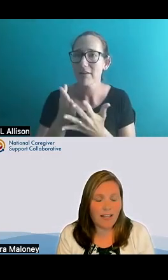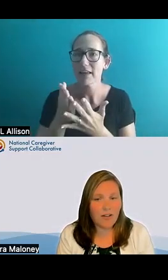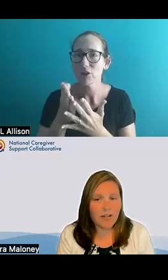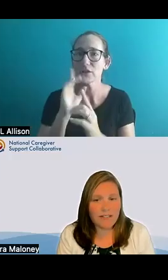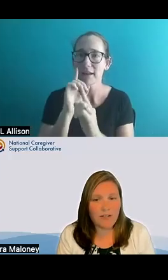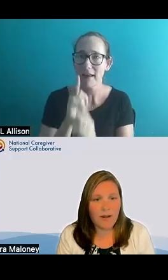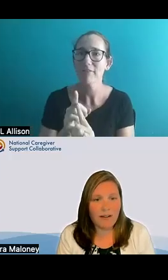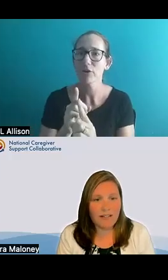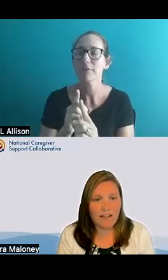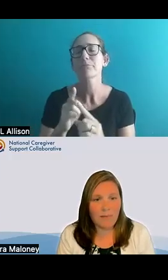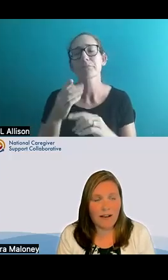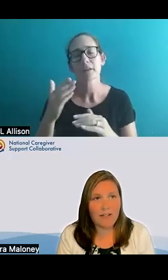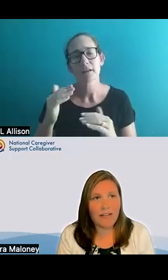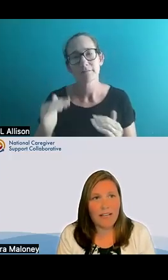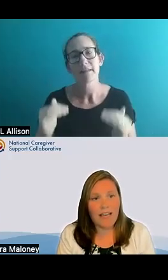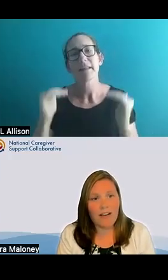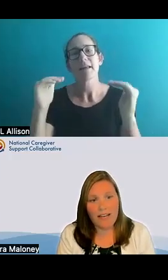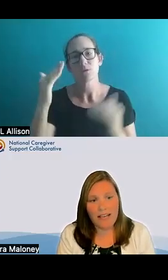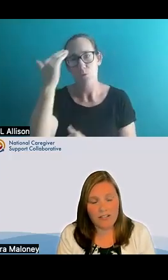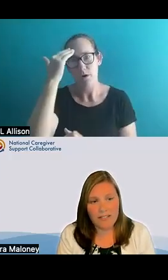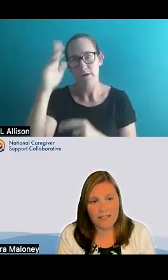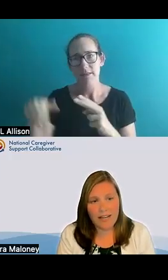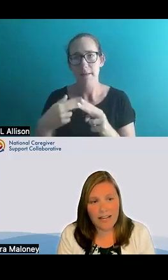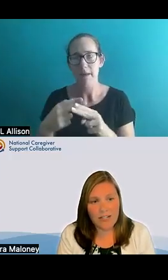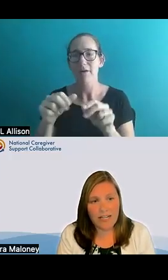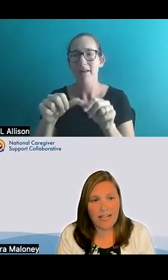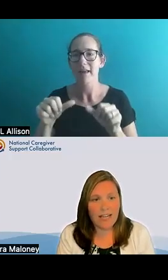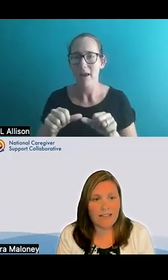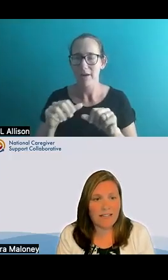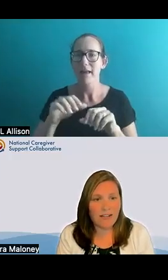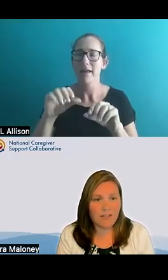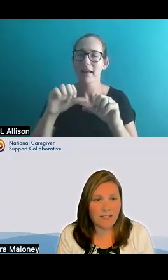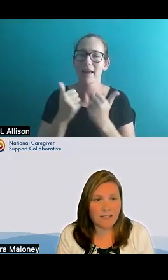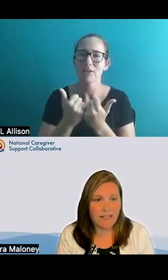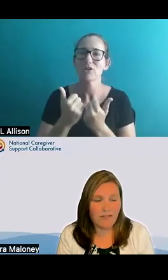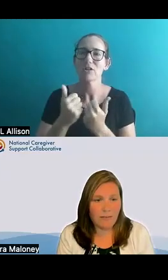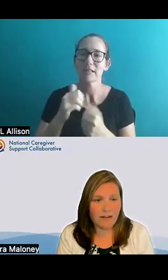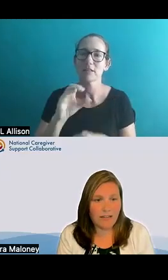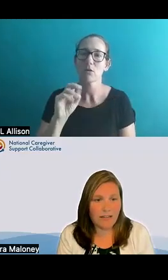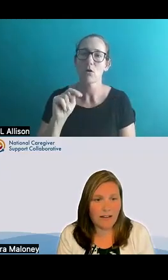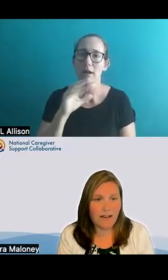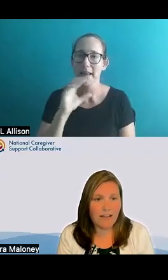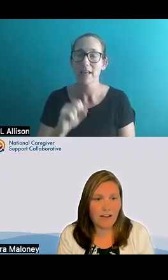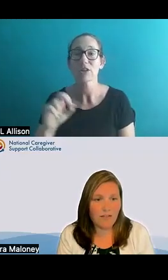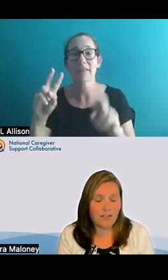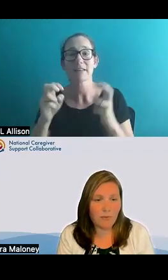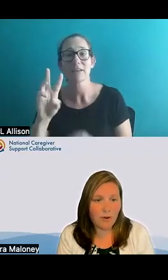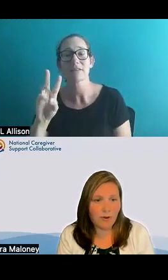increases awareness about Area Agencies on Aging and the Title VI Native American caregiver support